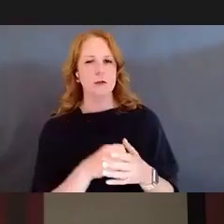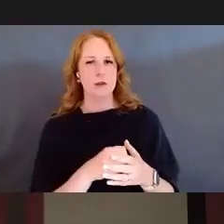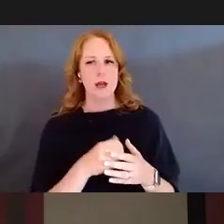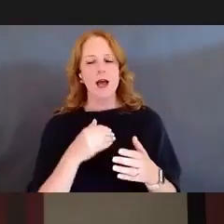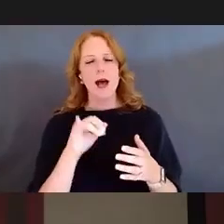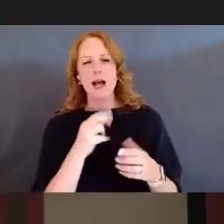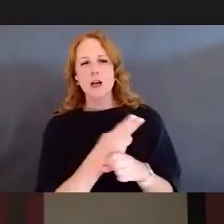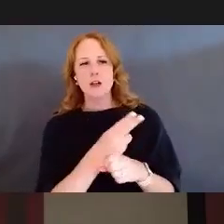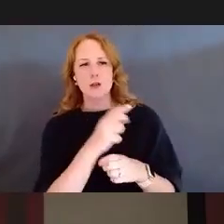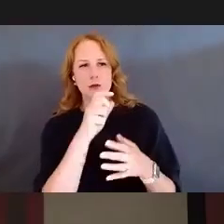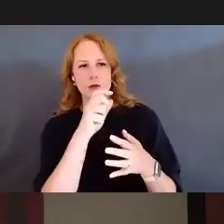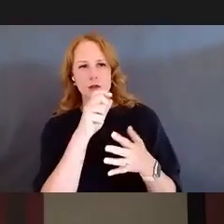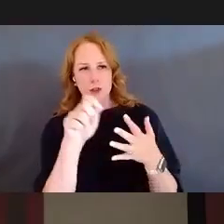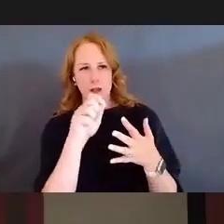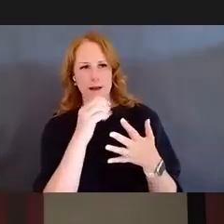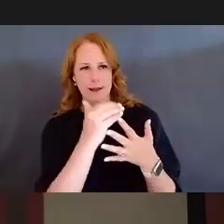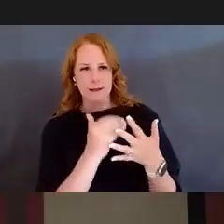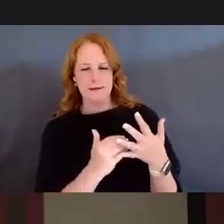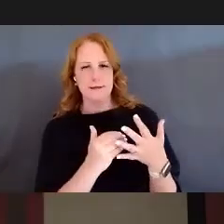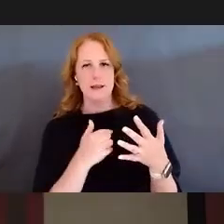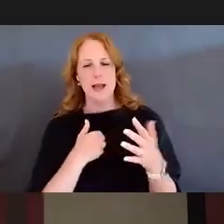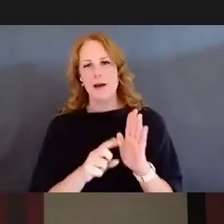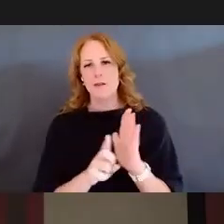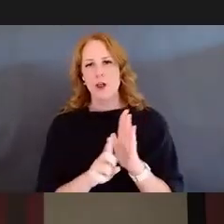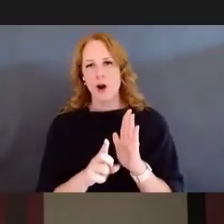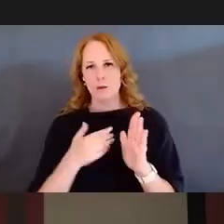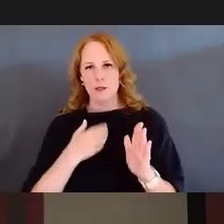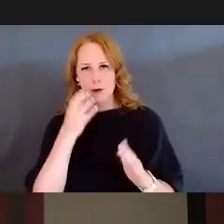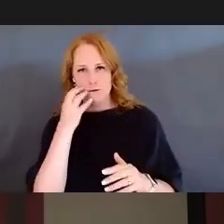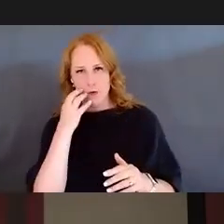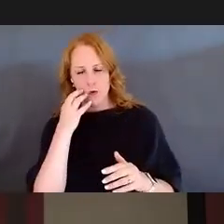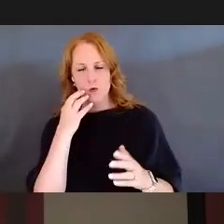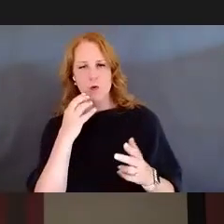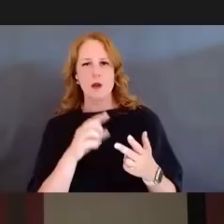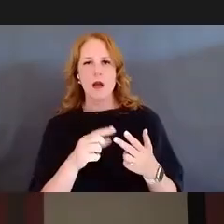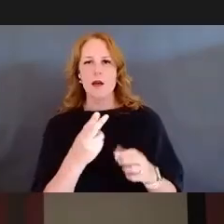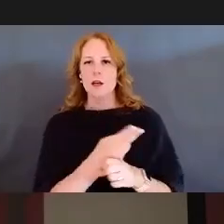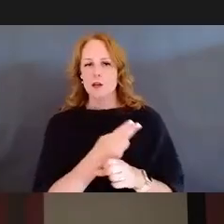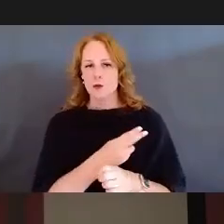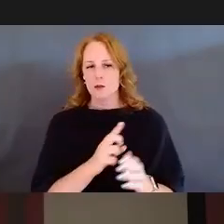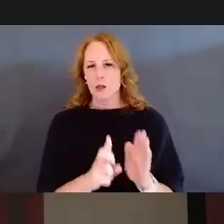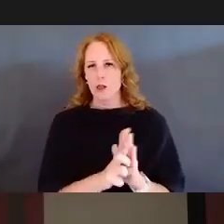checklists and alarm clocks on my phone and I use an alarm clock on my Apple Watch to make